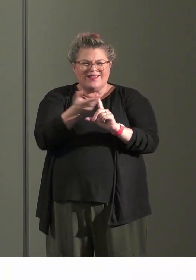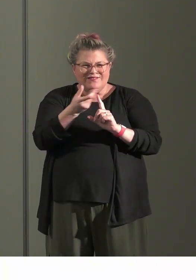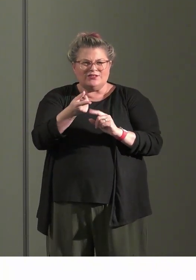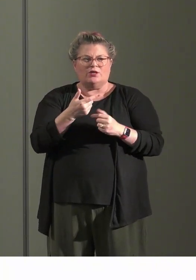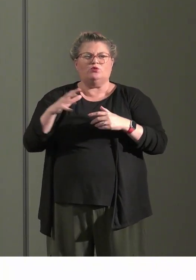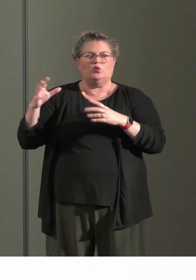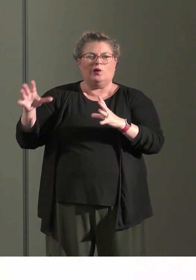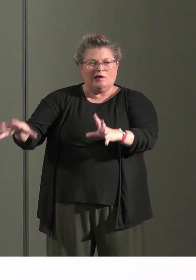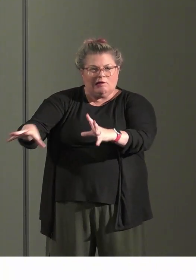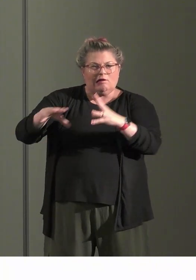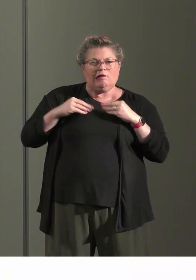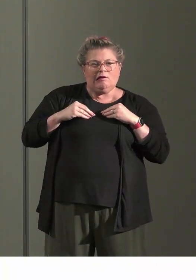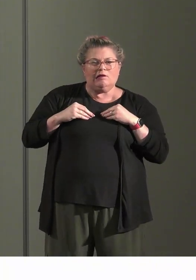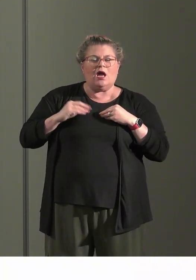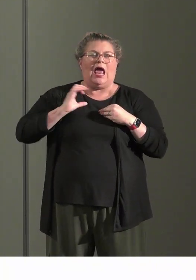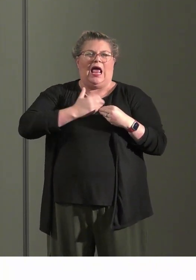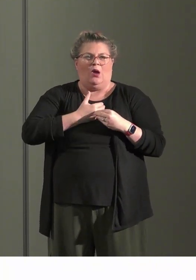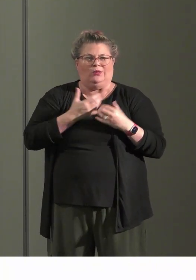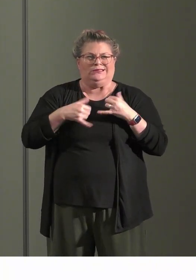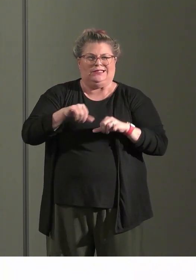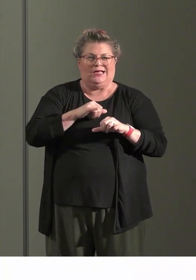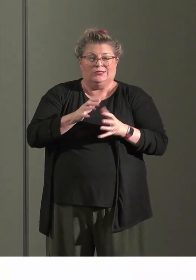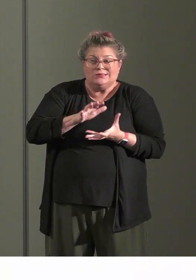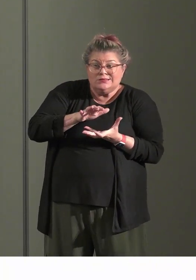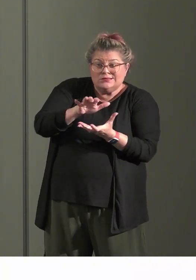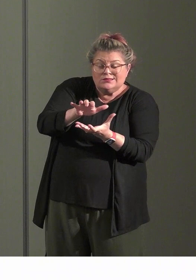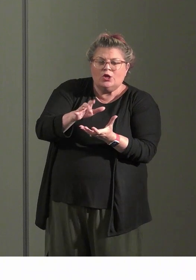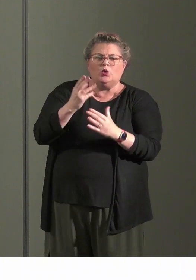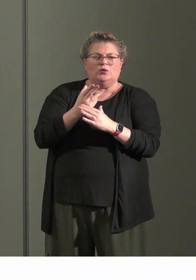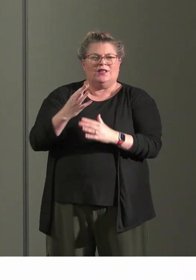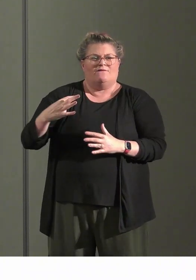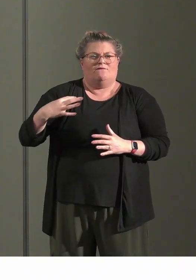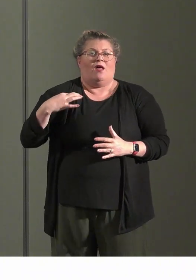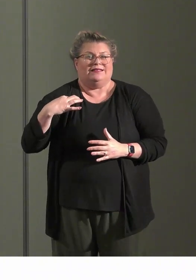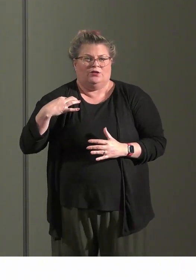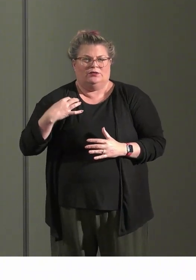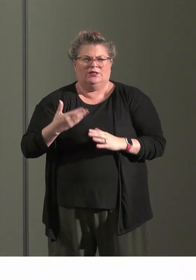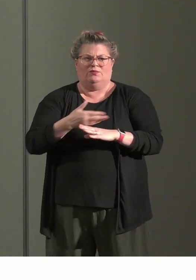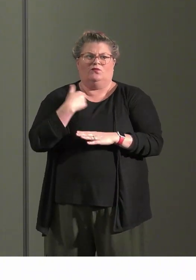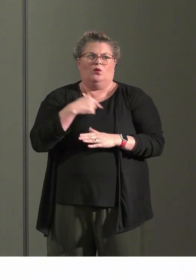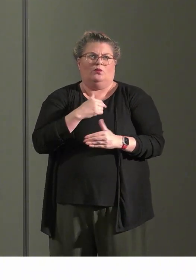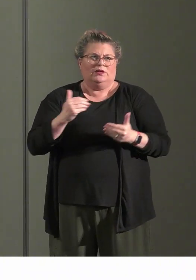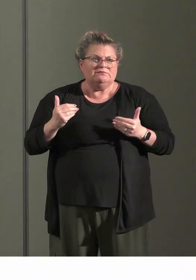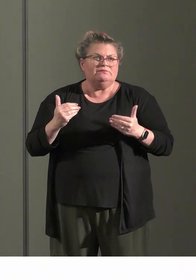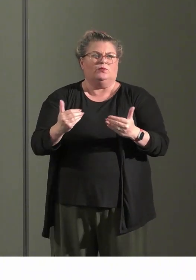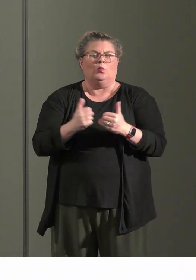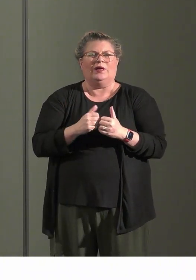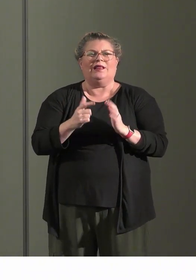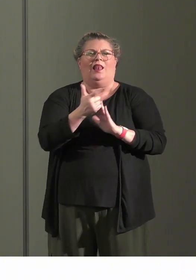standards and use them voluntary. And before we go forward with the legislative mechanism we